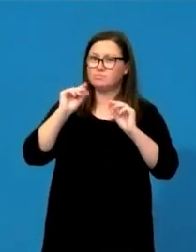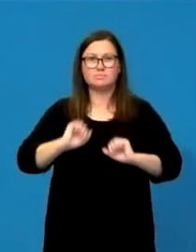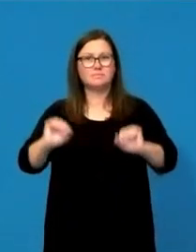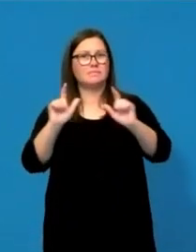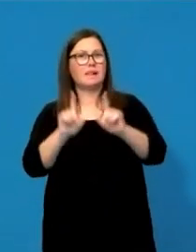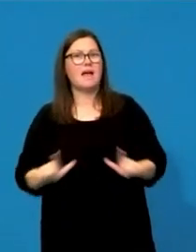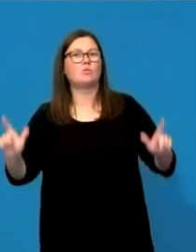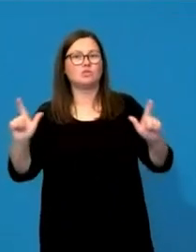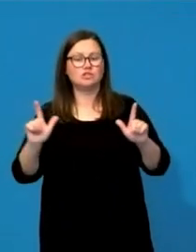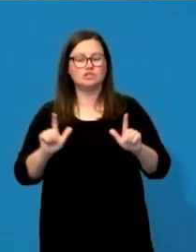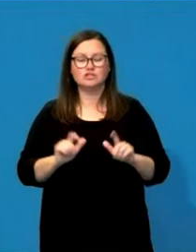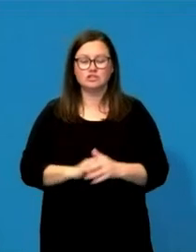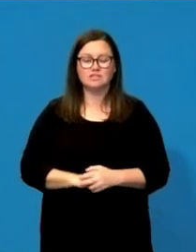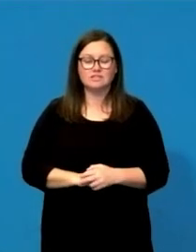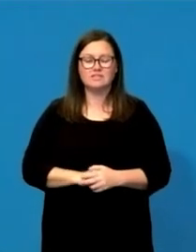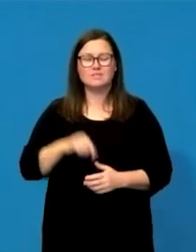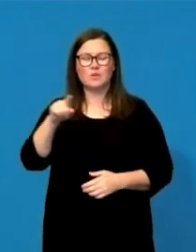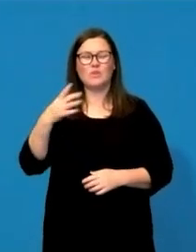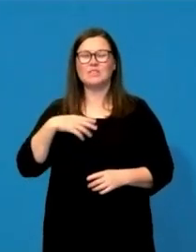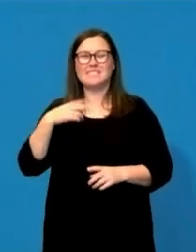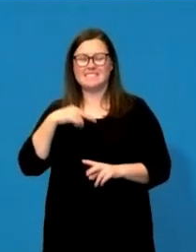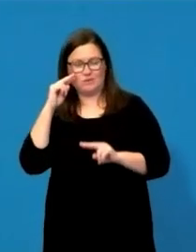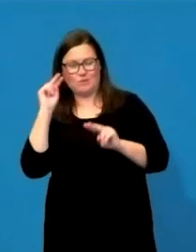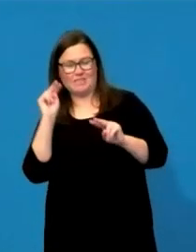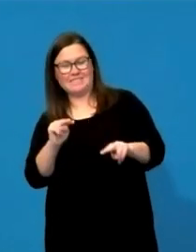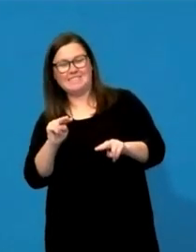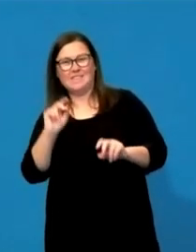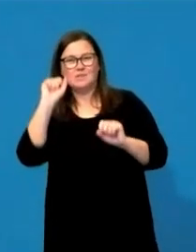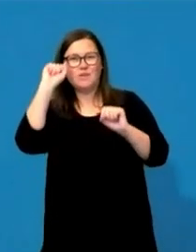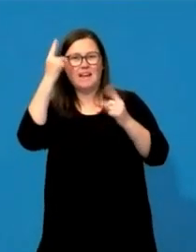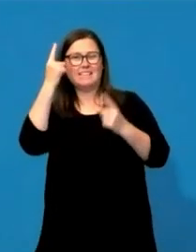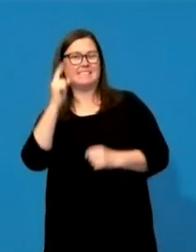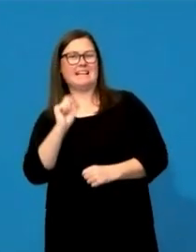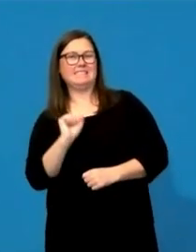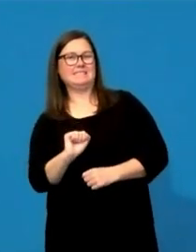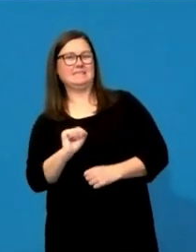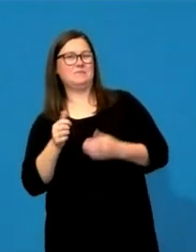It's just - yeah. You have to see it to kind of understand it, the difference, yeah.